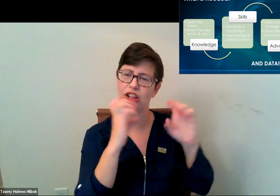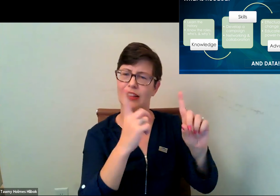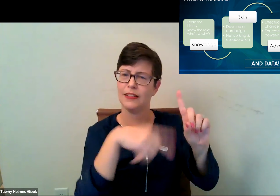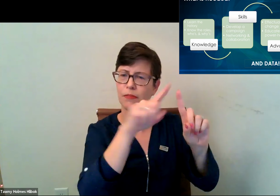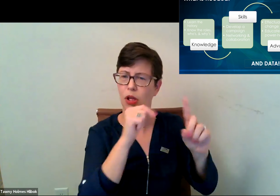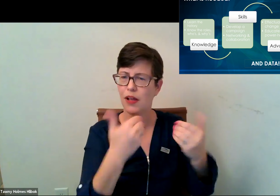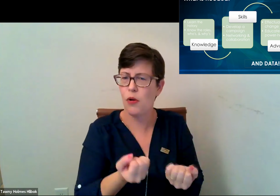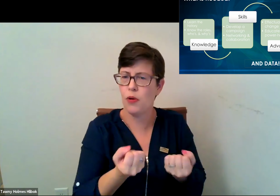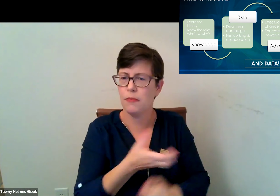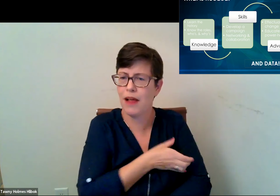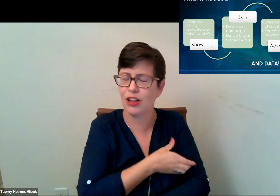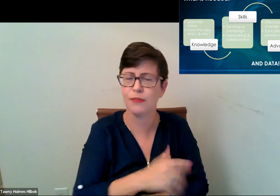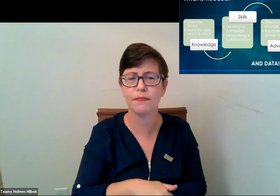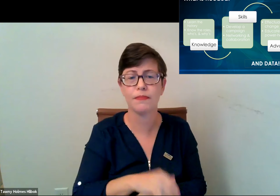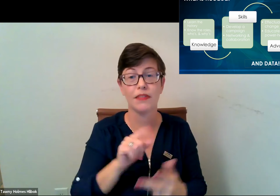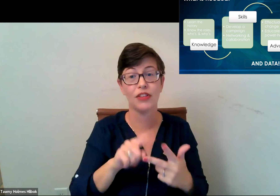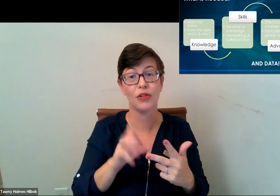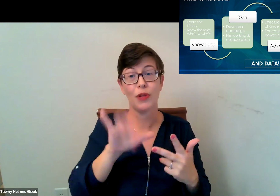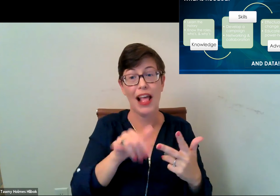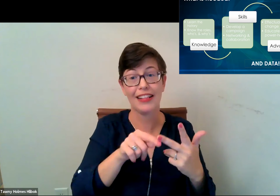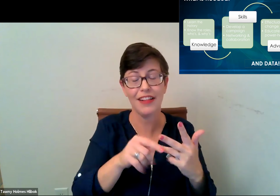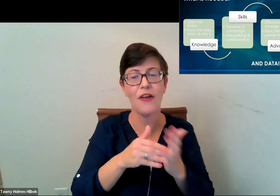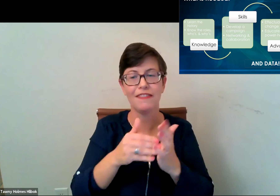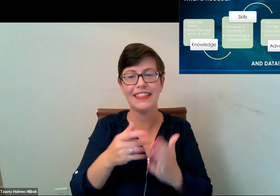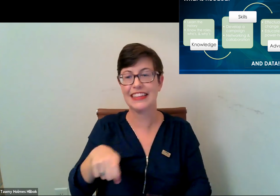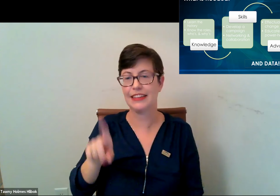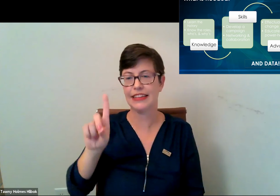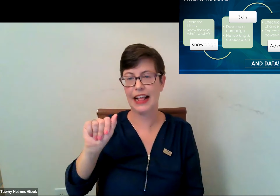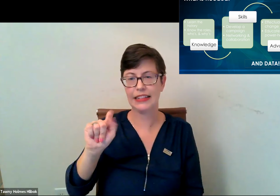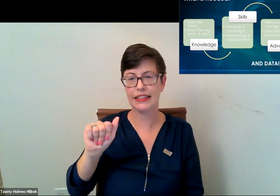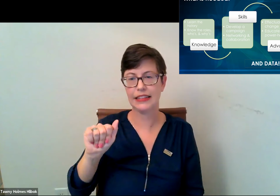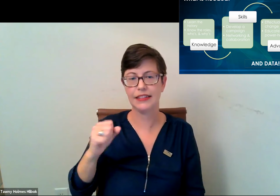lobby for change educate people take back your own power and then.